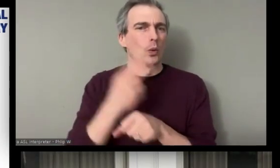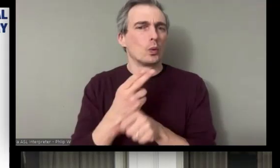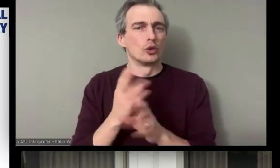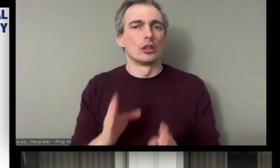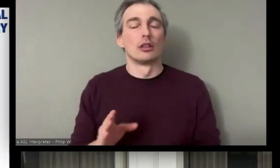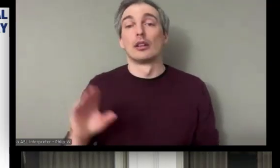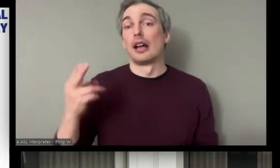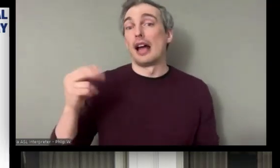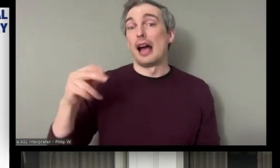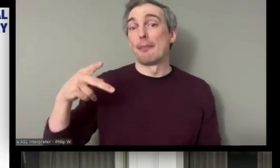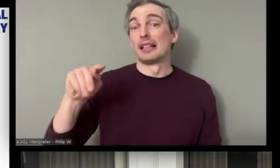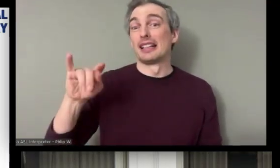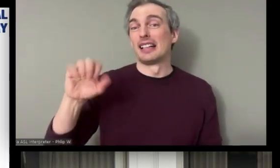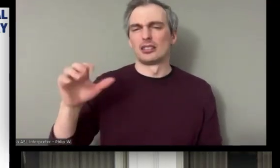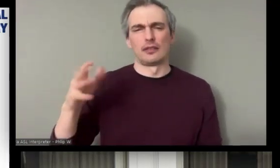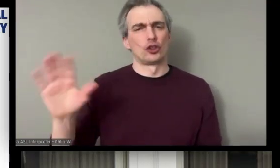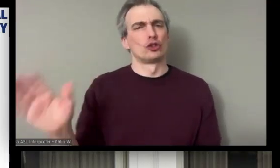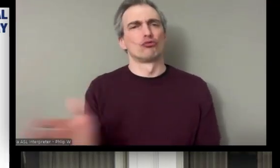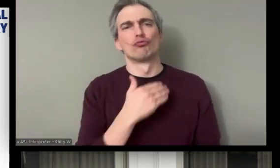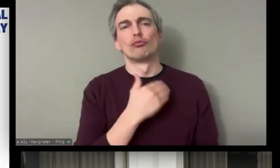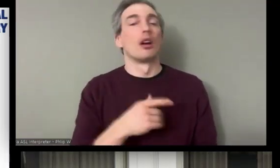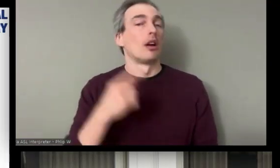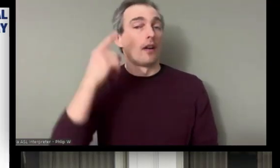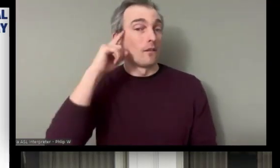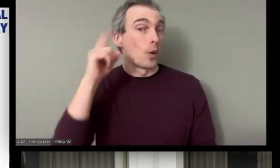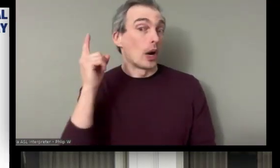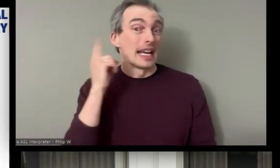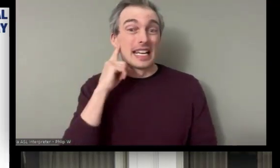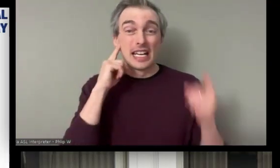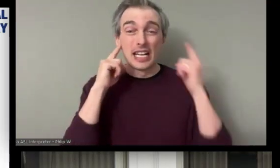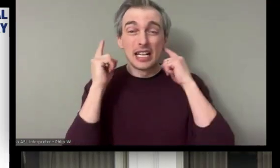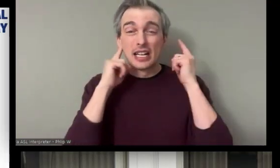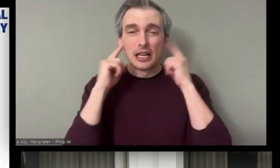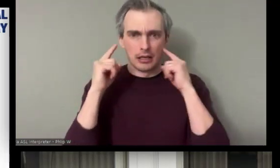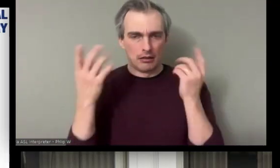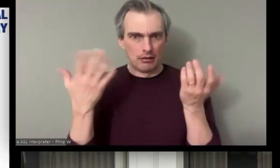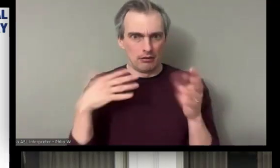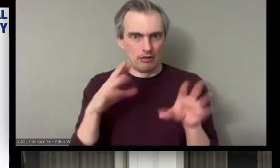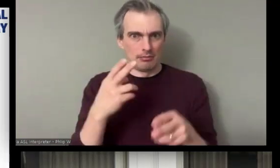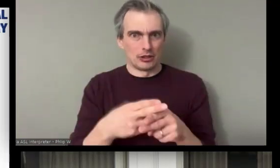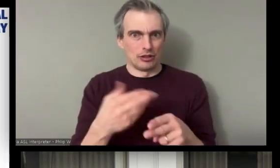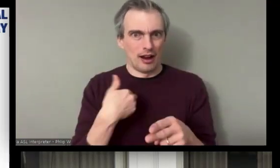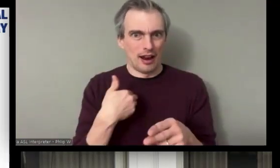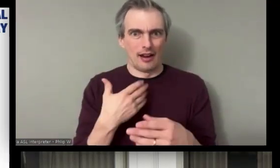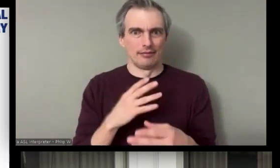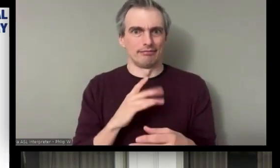For hearing, they also, as I said, there's a left and right channel. So you have -- just like the iPhone, you can combine the channels to